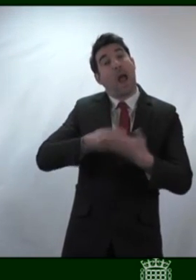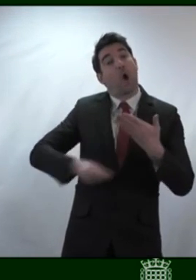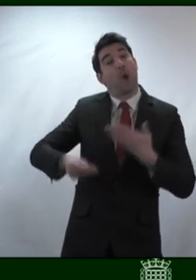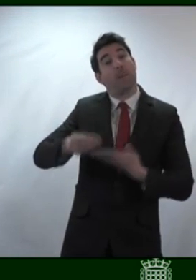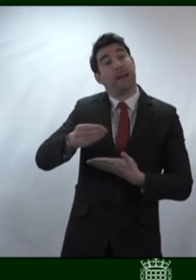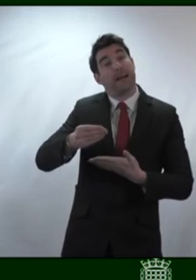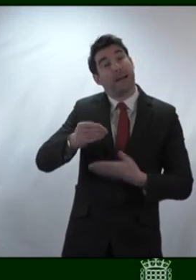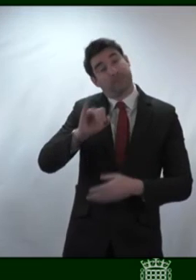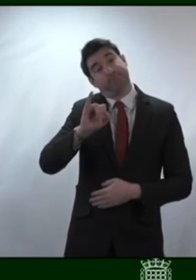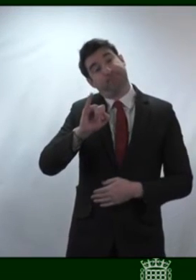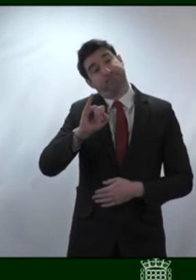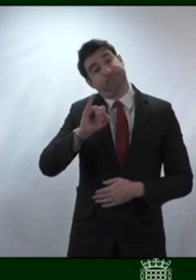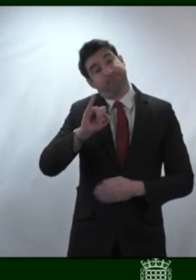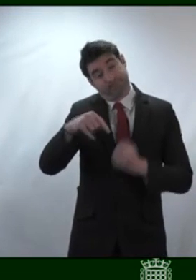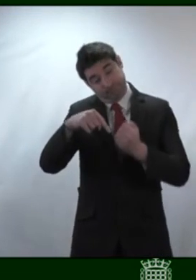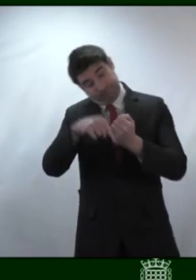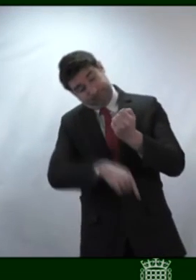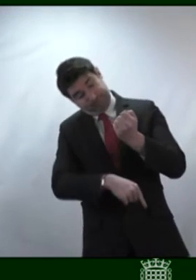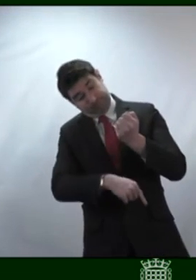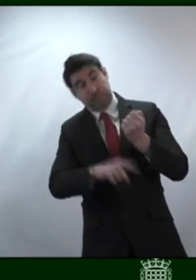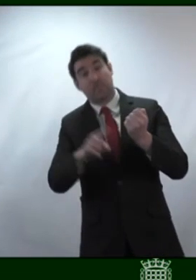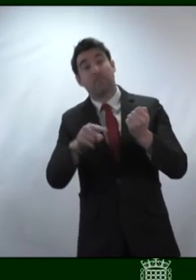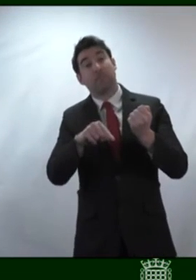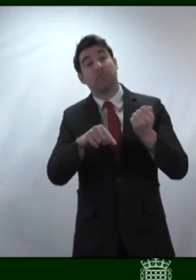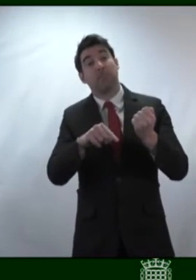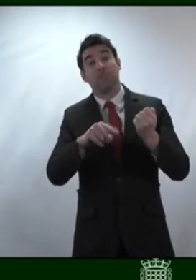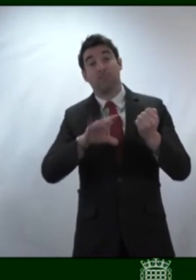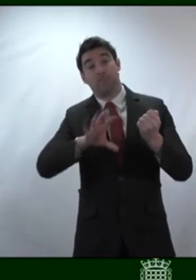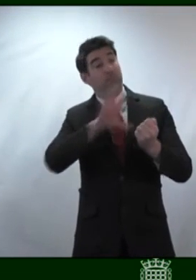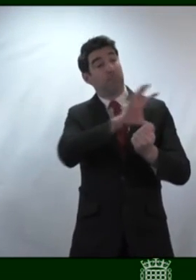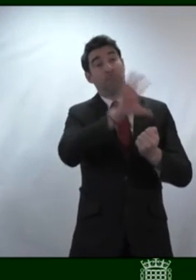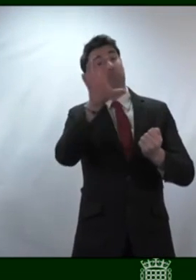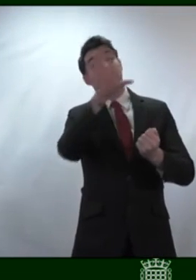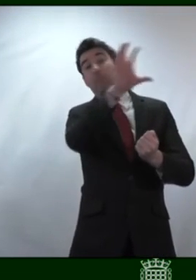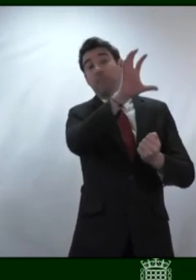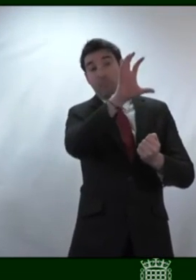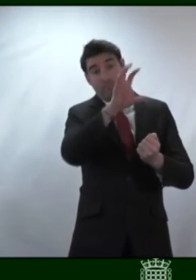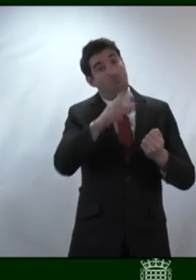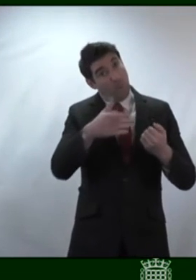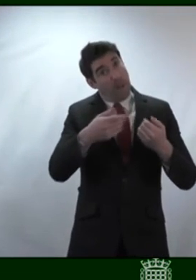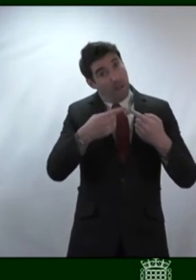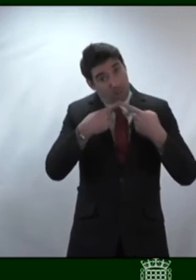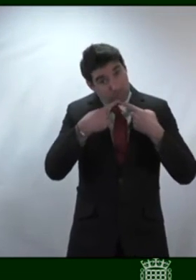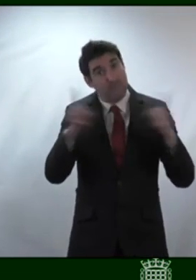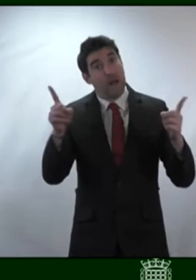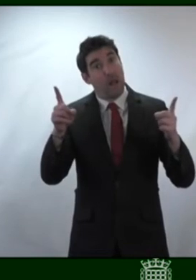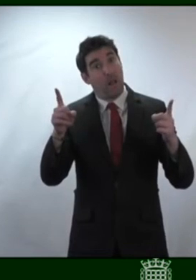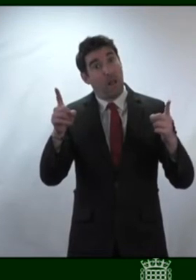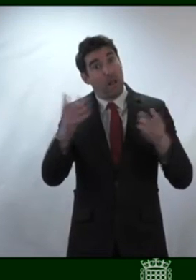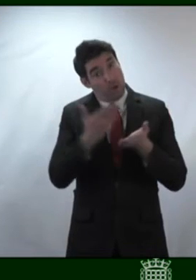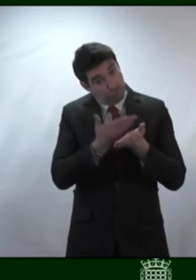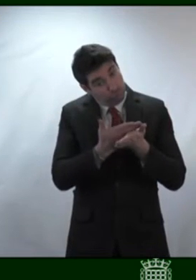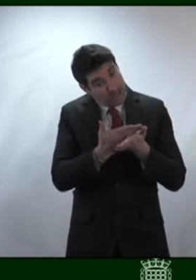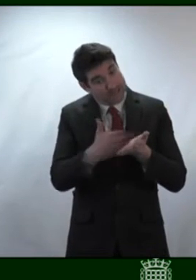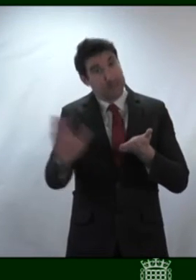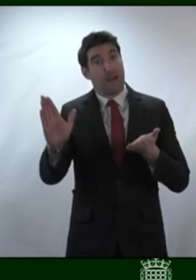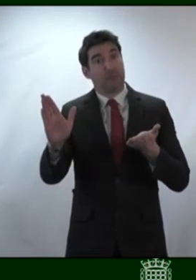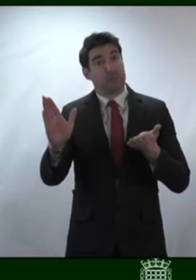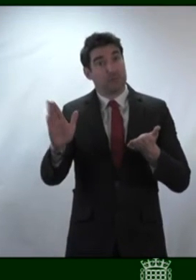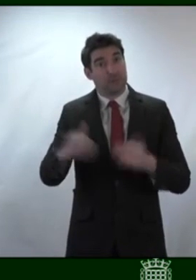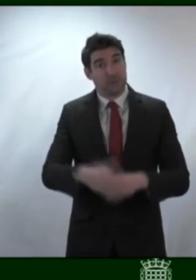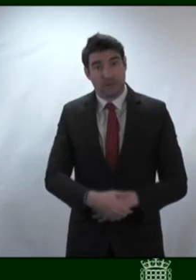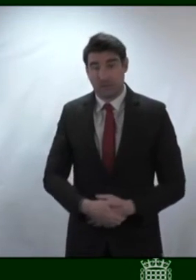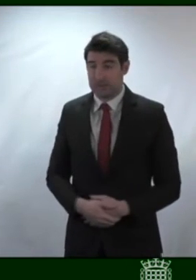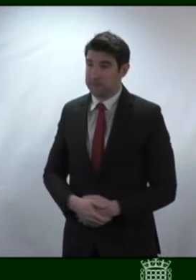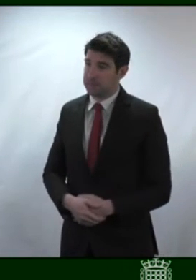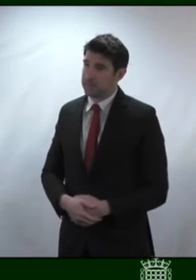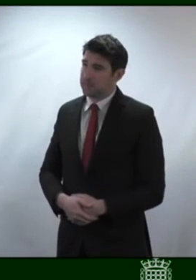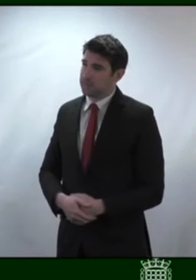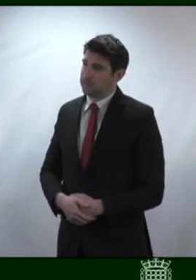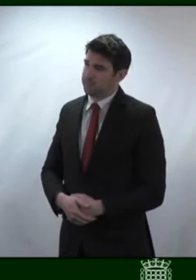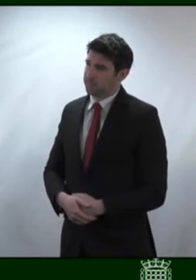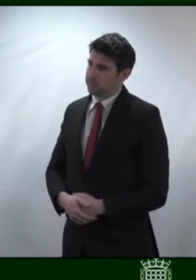to the UK of his extreme Tory Brexit plans? >> The Prime Minister